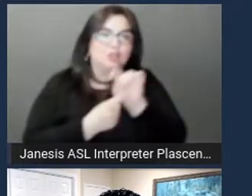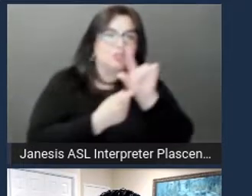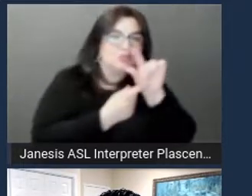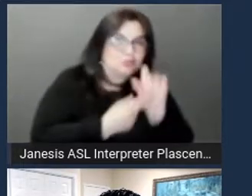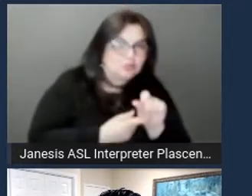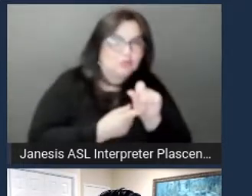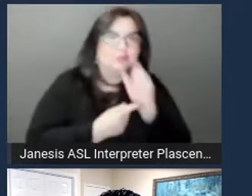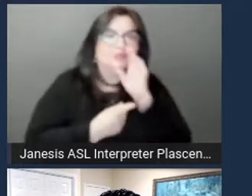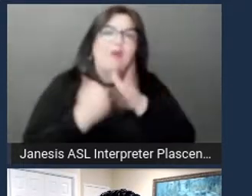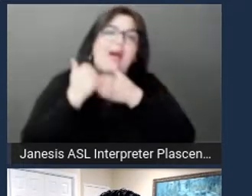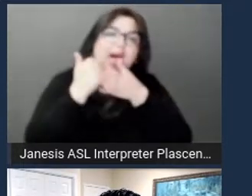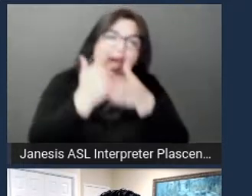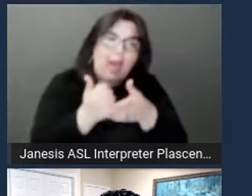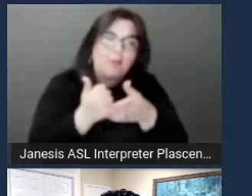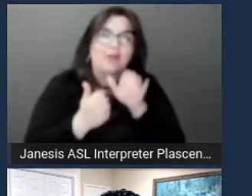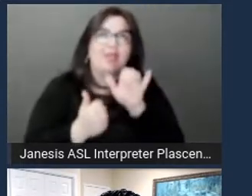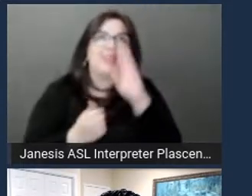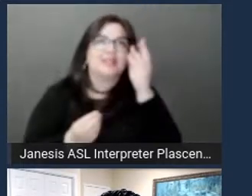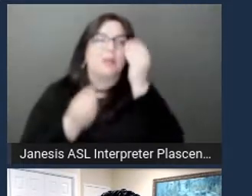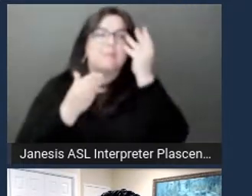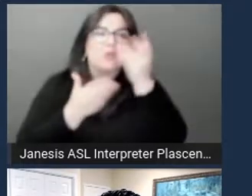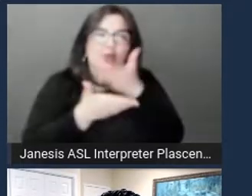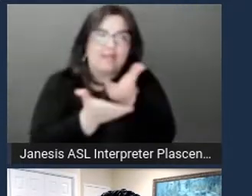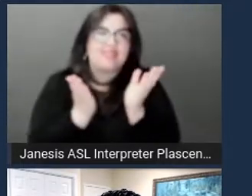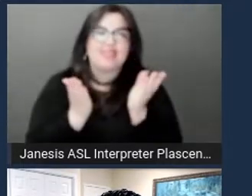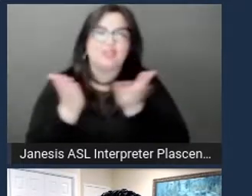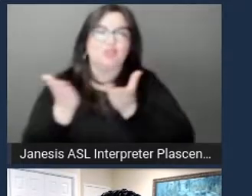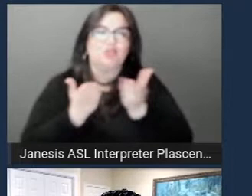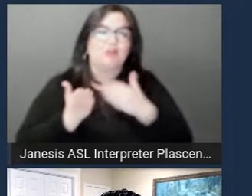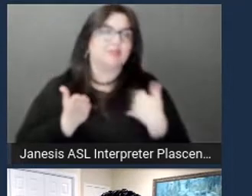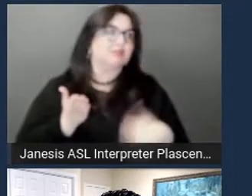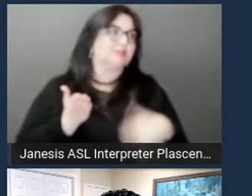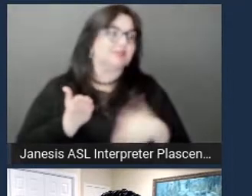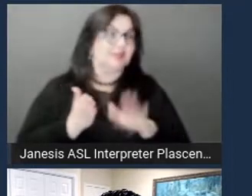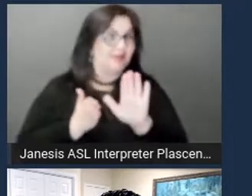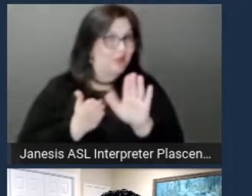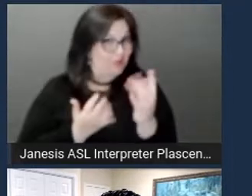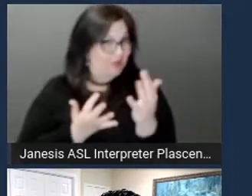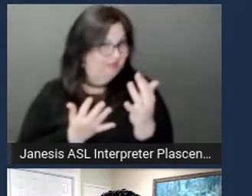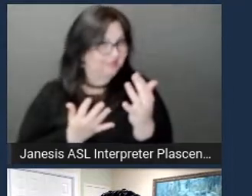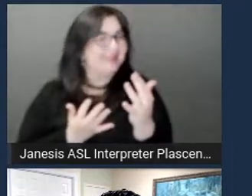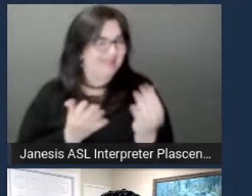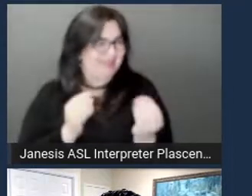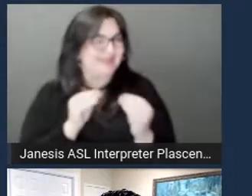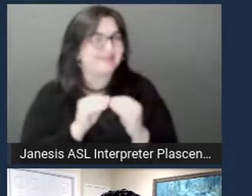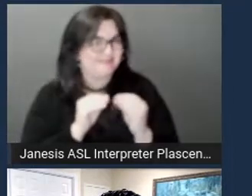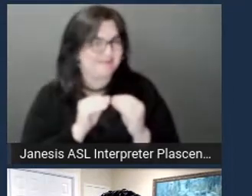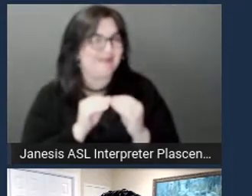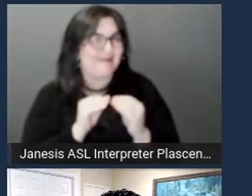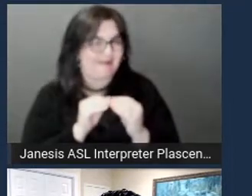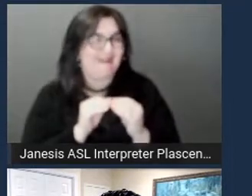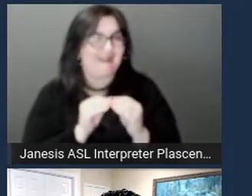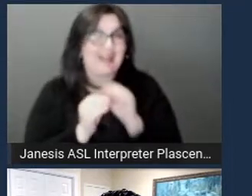That's the beauty of this service. Wait, there's more, if I have specified source code repositories